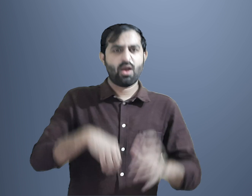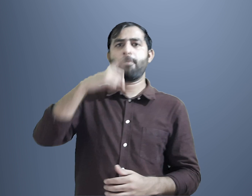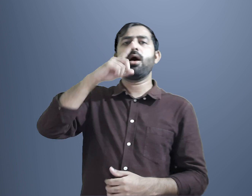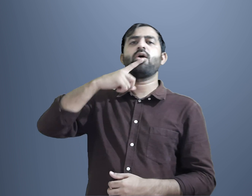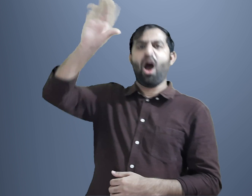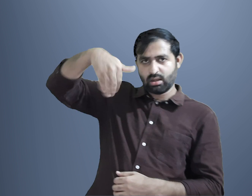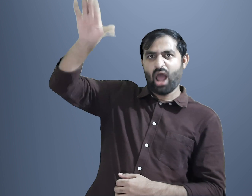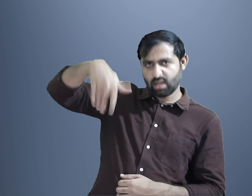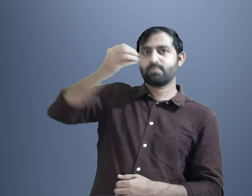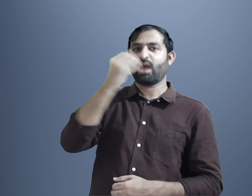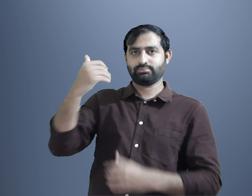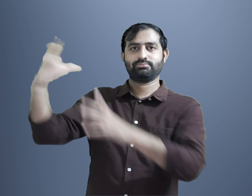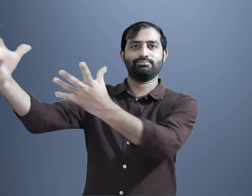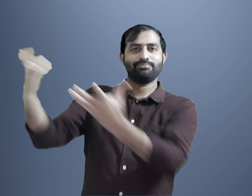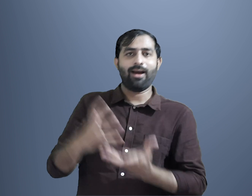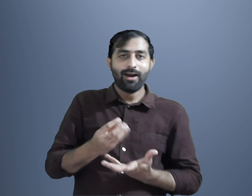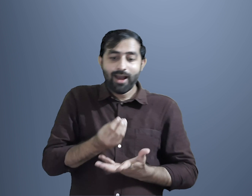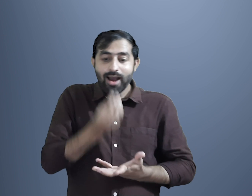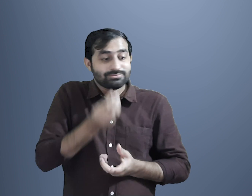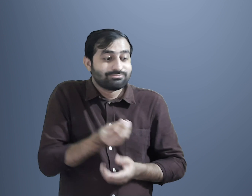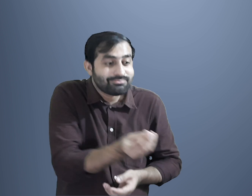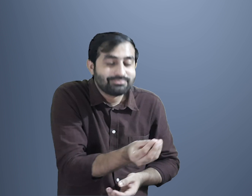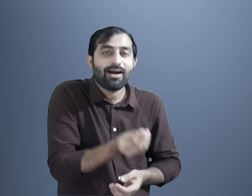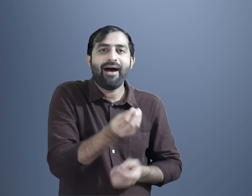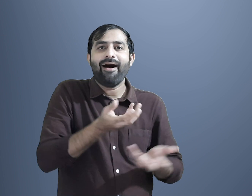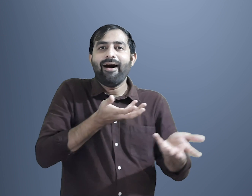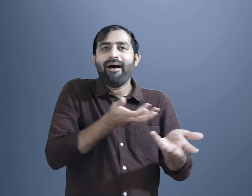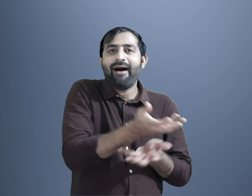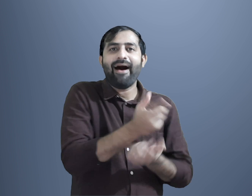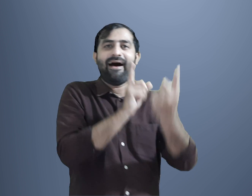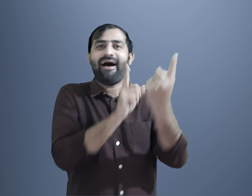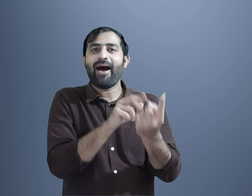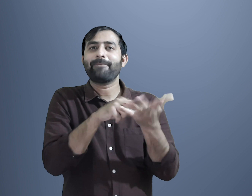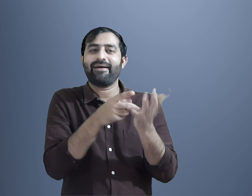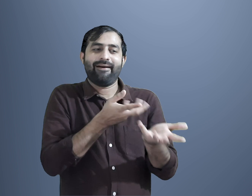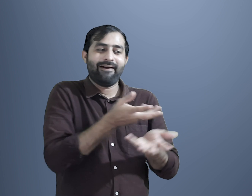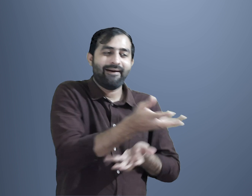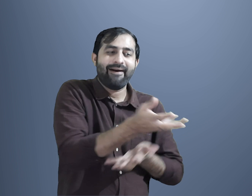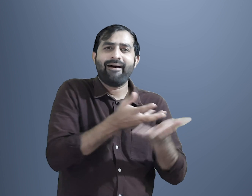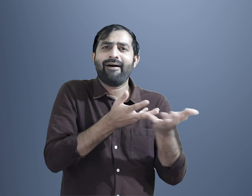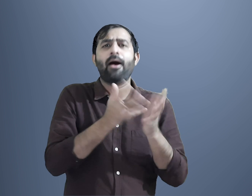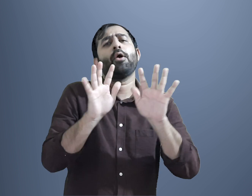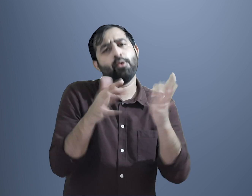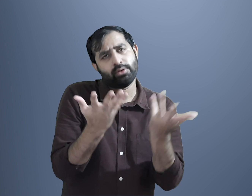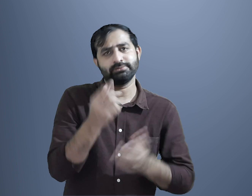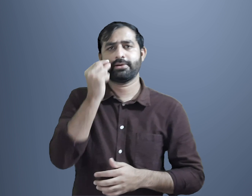It means how to talk with others like with siblings or even with toys too.